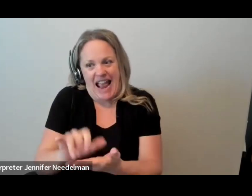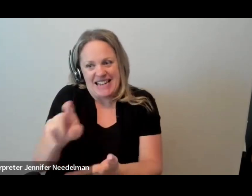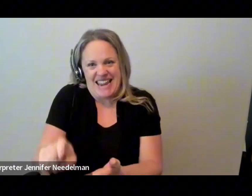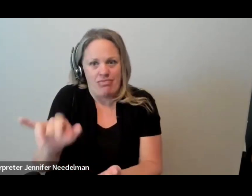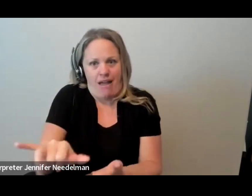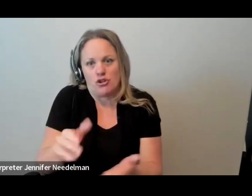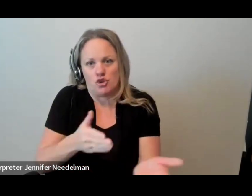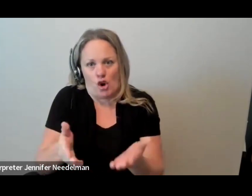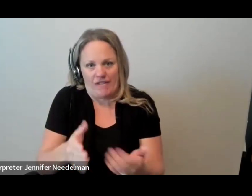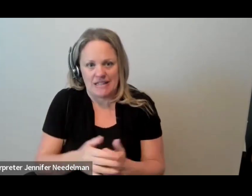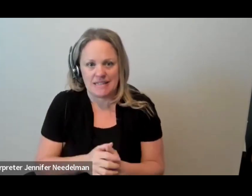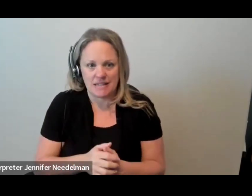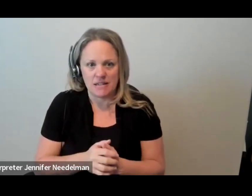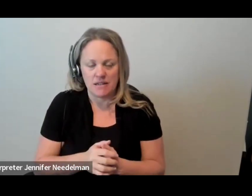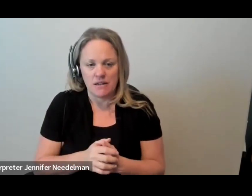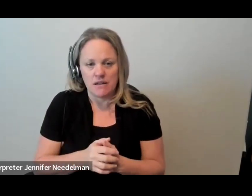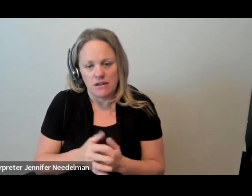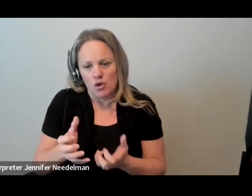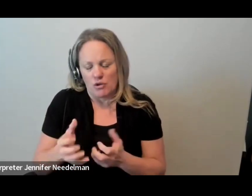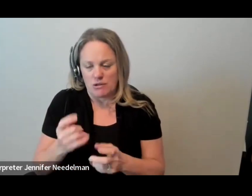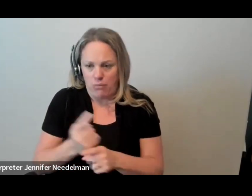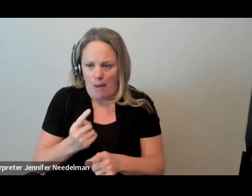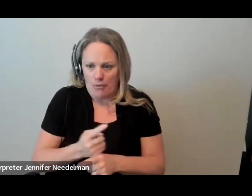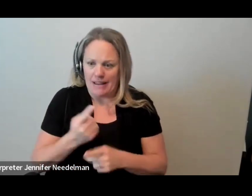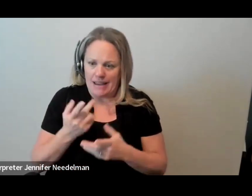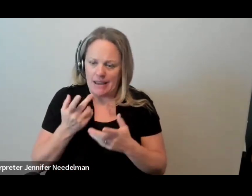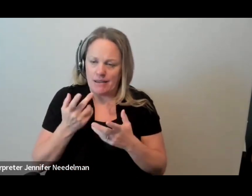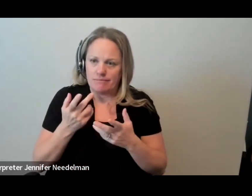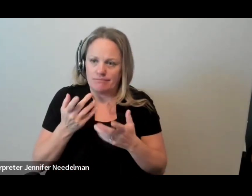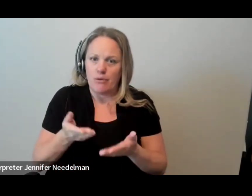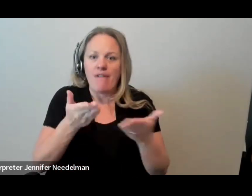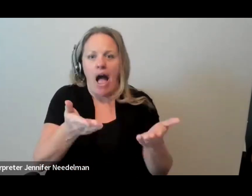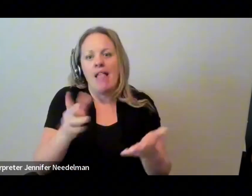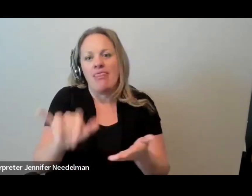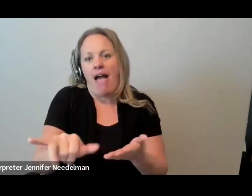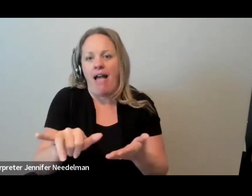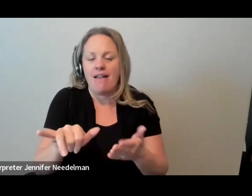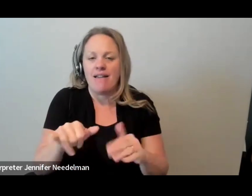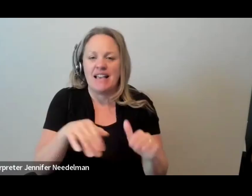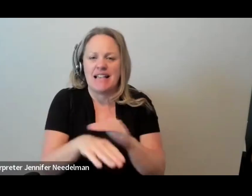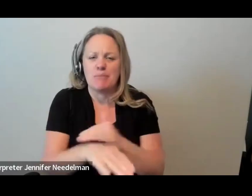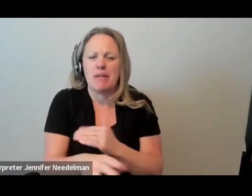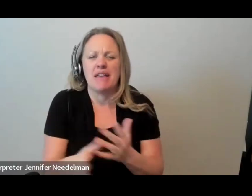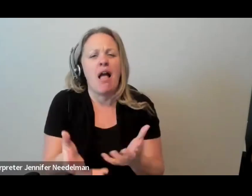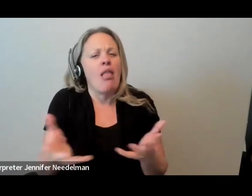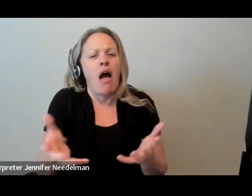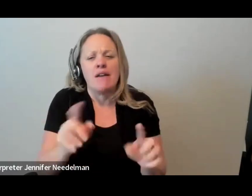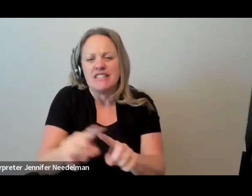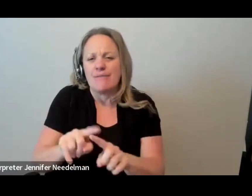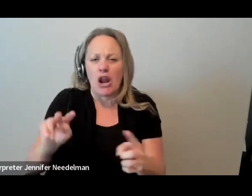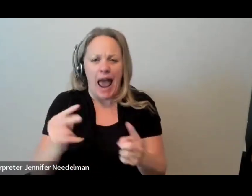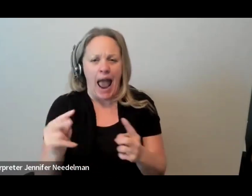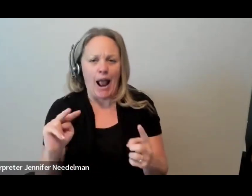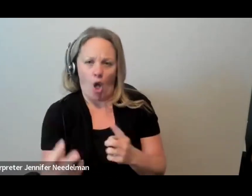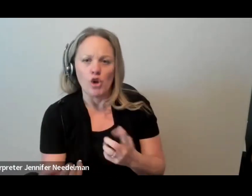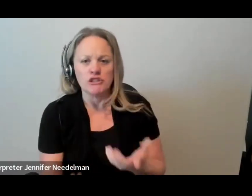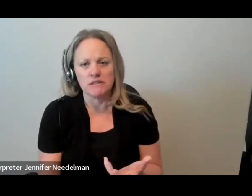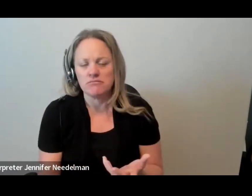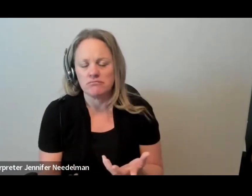to properly like carry out improving accessibility. So, a lot of angles and thoughts that brings up, but hopefully that was succinct.